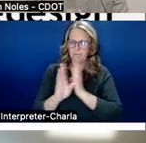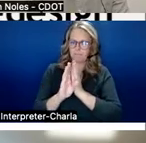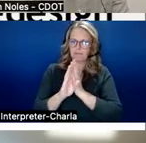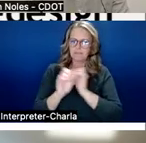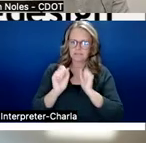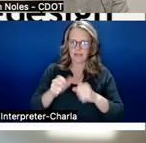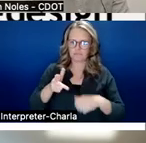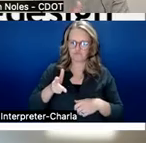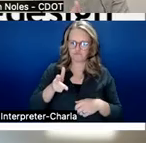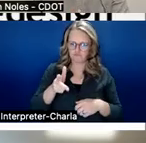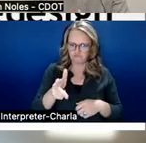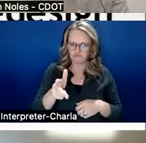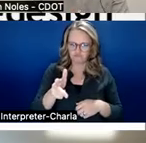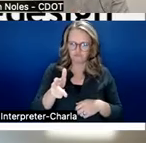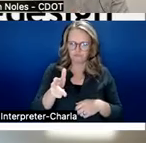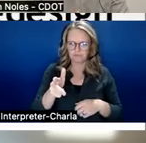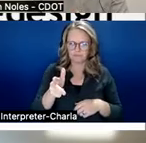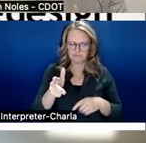going southbound, which is just off the left of the screen.